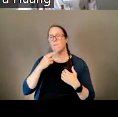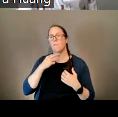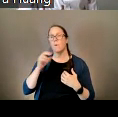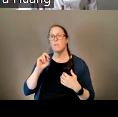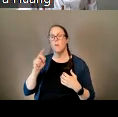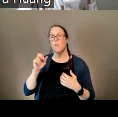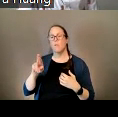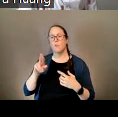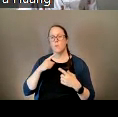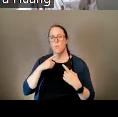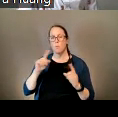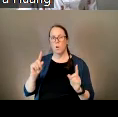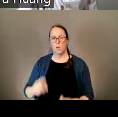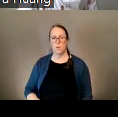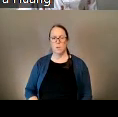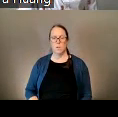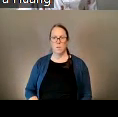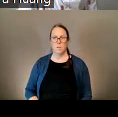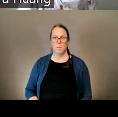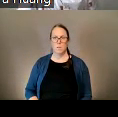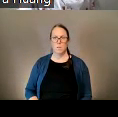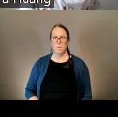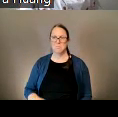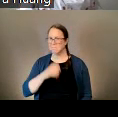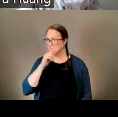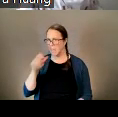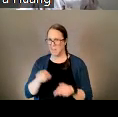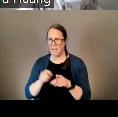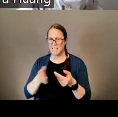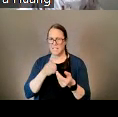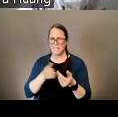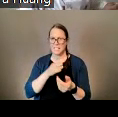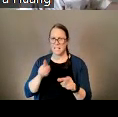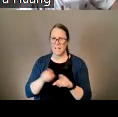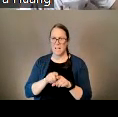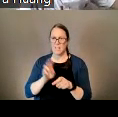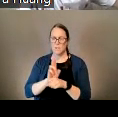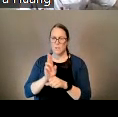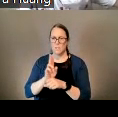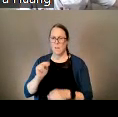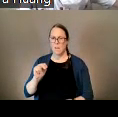So it's not quite as easy as just using NBDA on Windows.